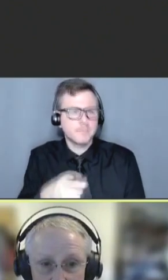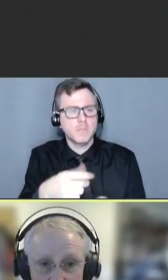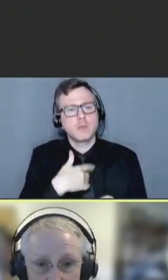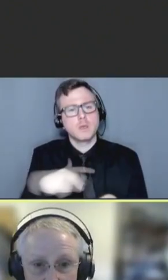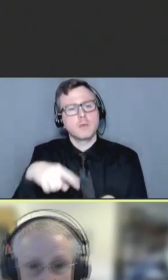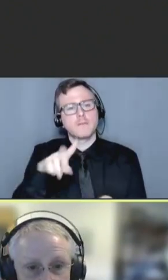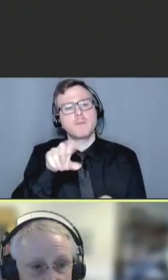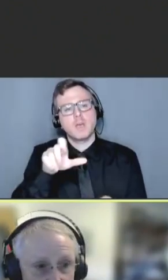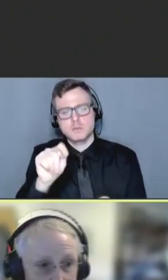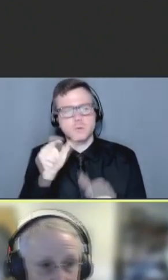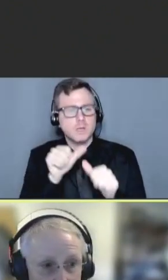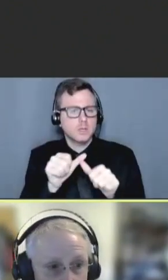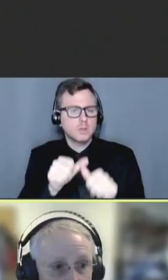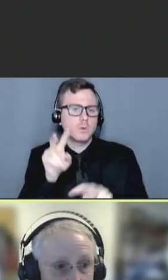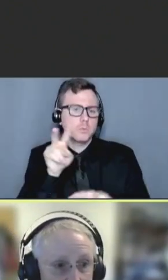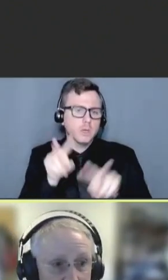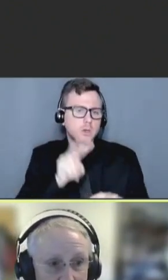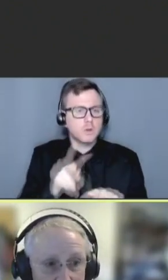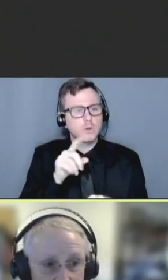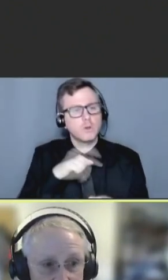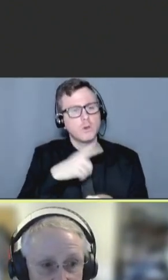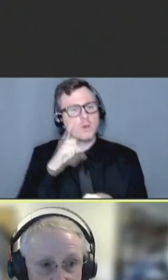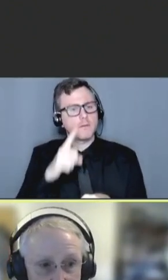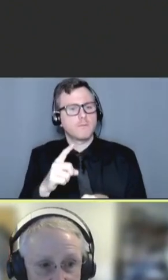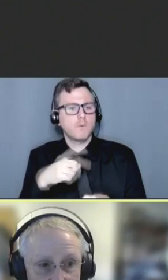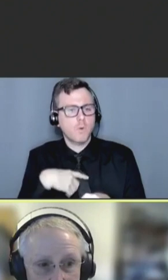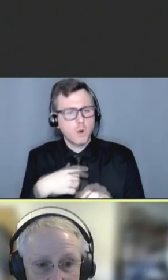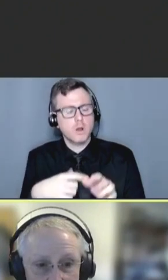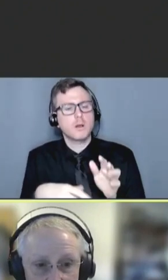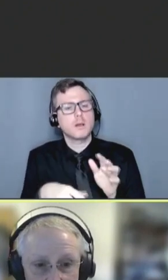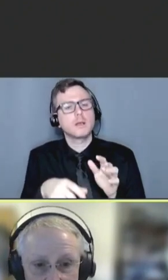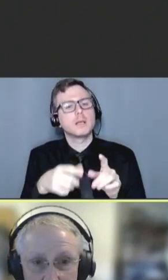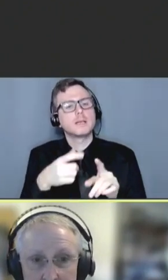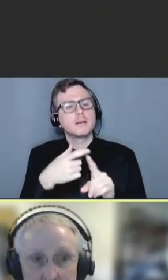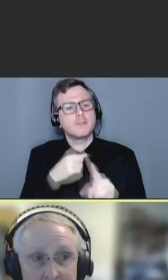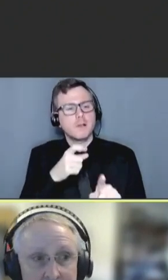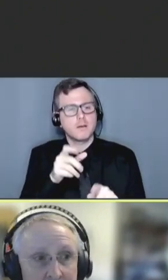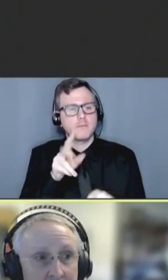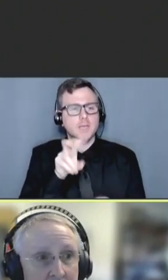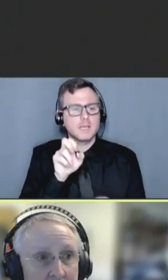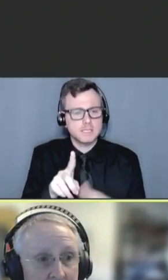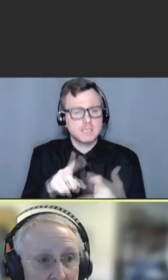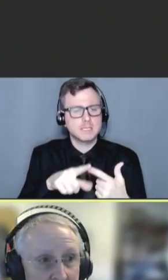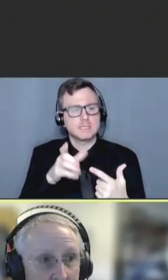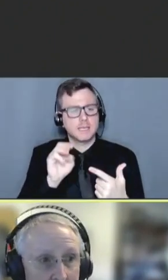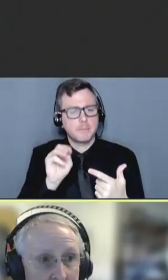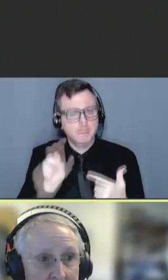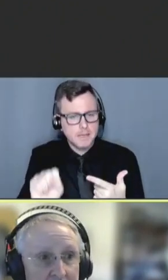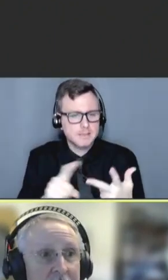from additional analyses planned from VSD, from CMS, and the VA. Next slide, please.